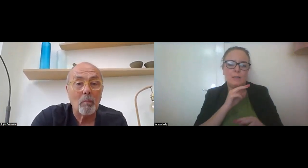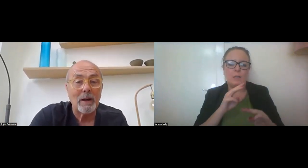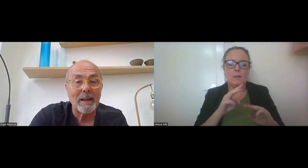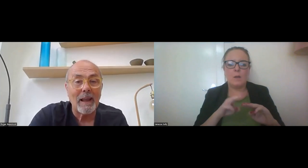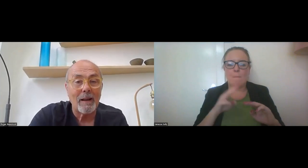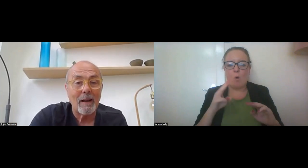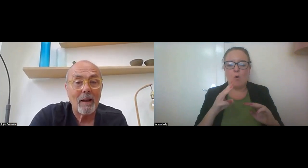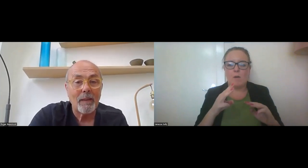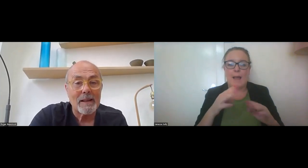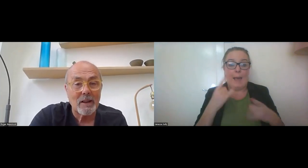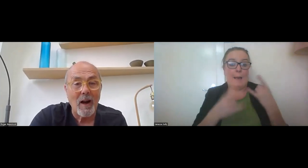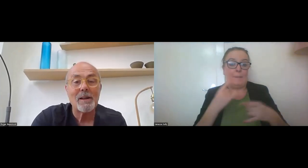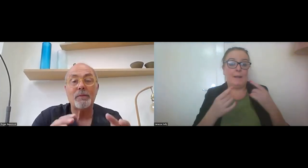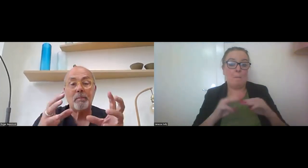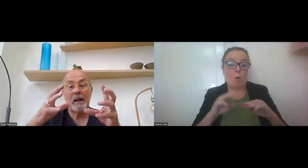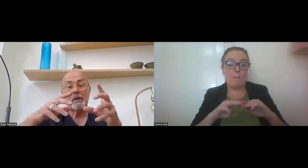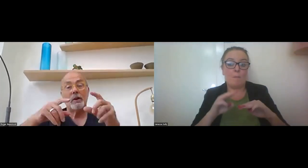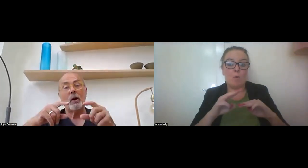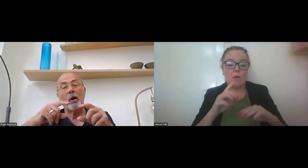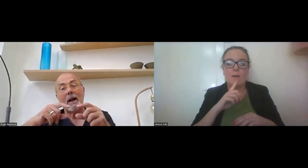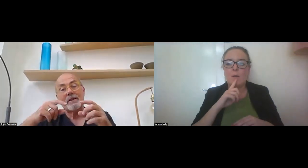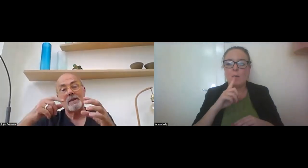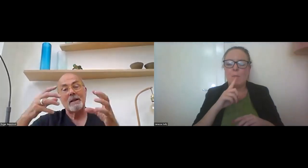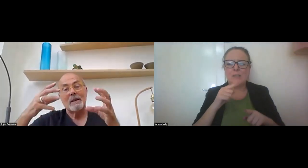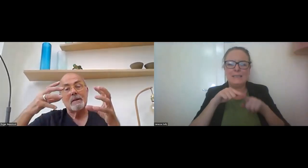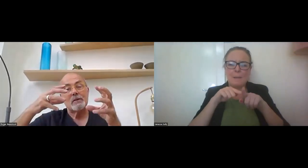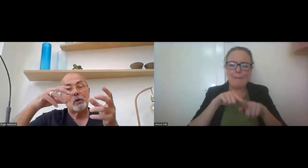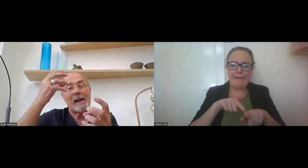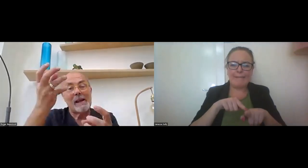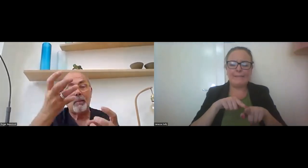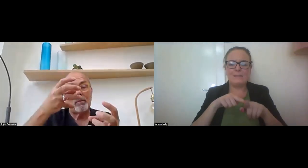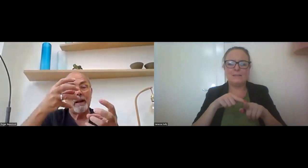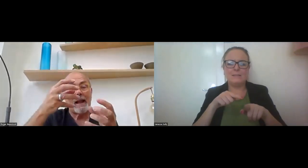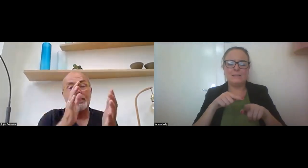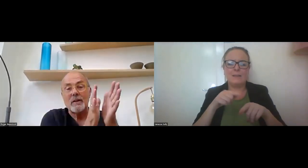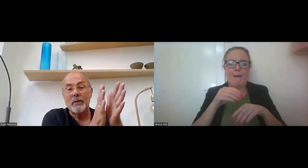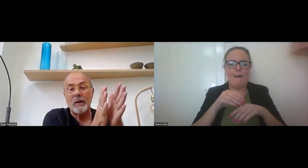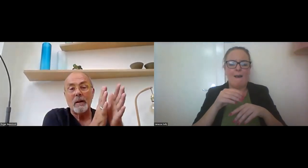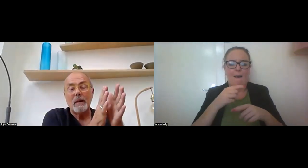But again, that's kind of dependent on us training people in-house,